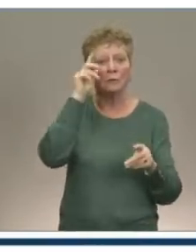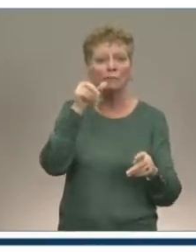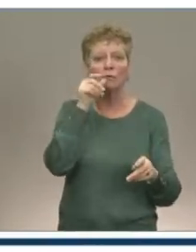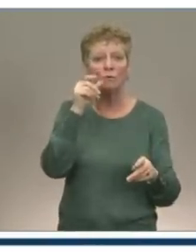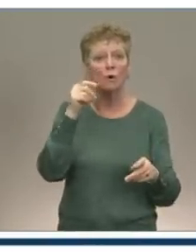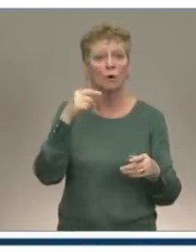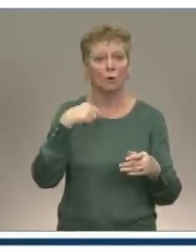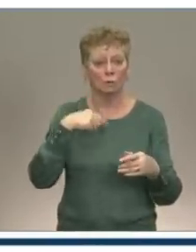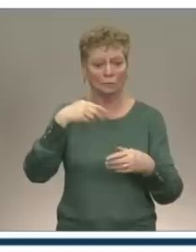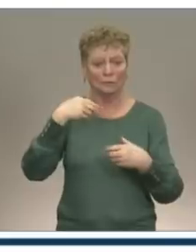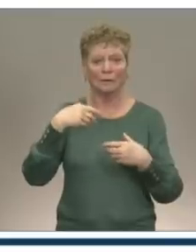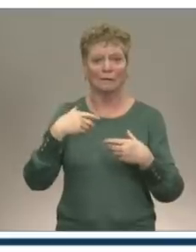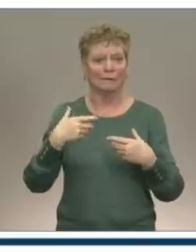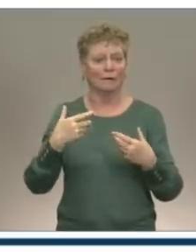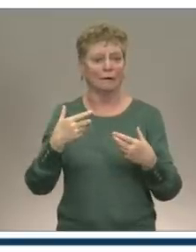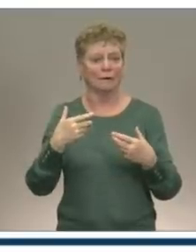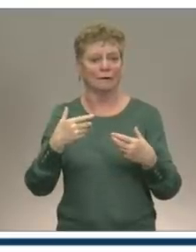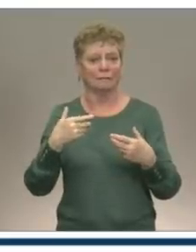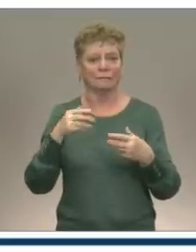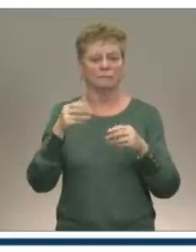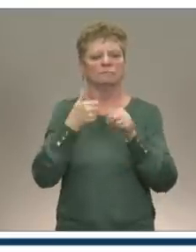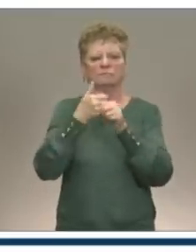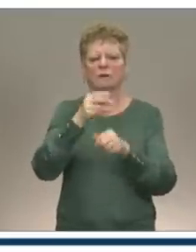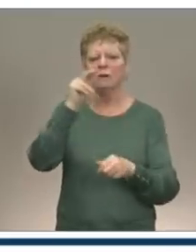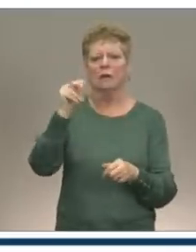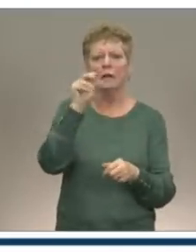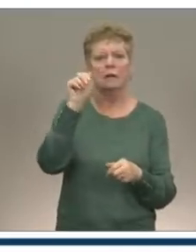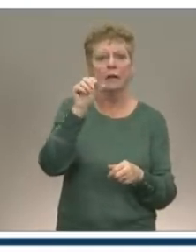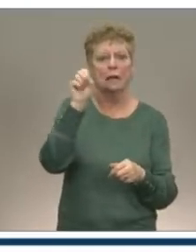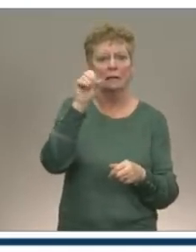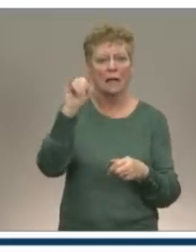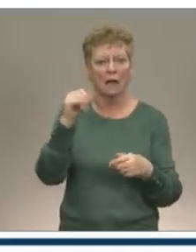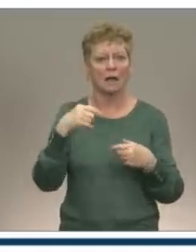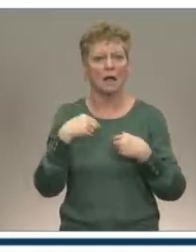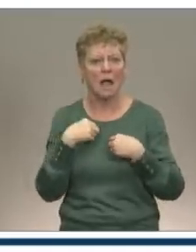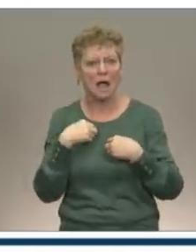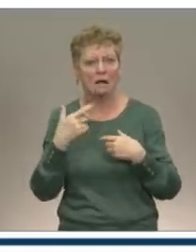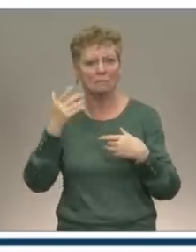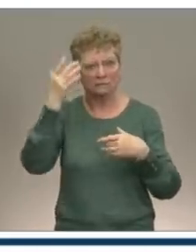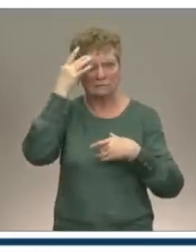for those who meet the nasty definition of moderate to severe immune compromised we have